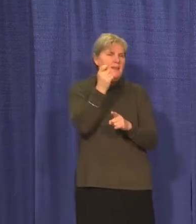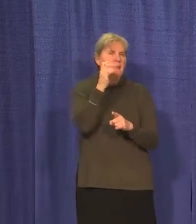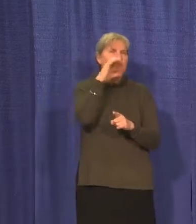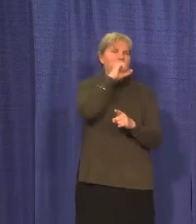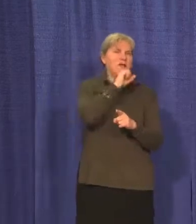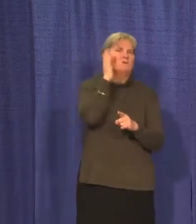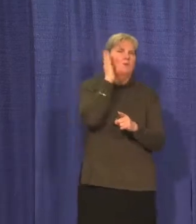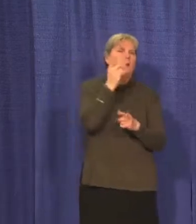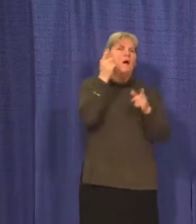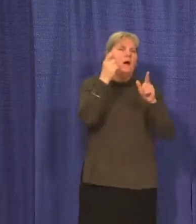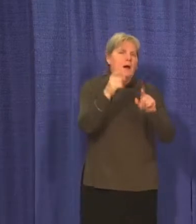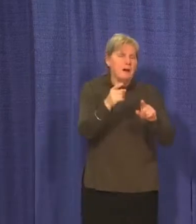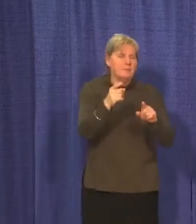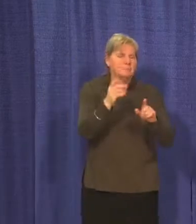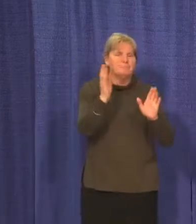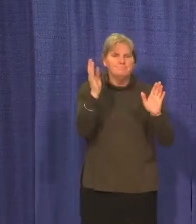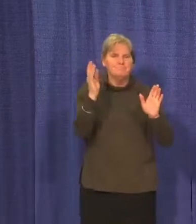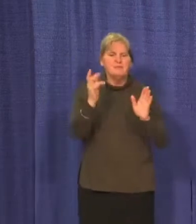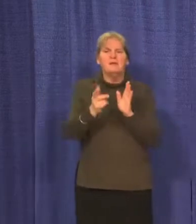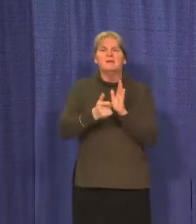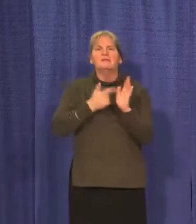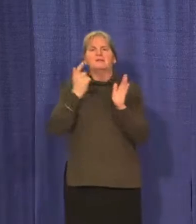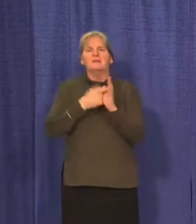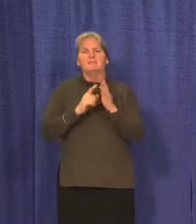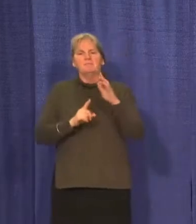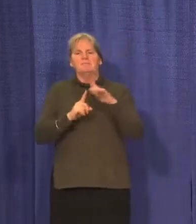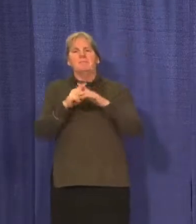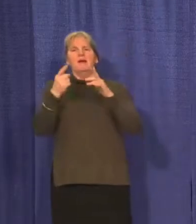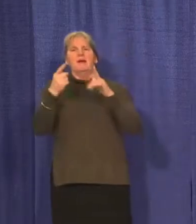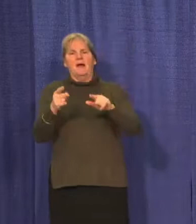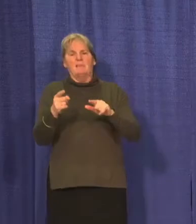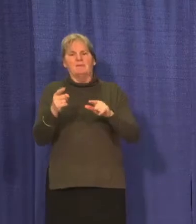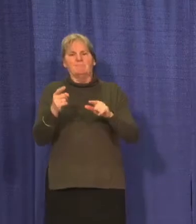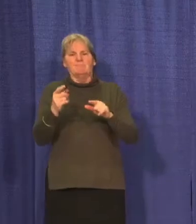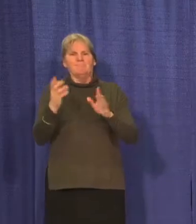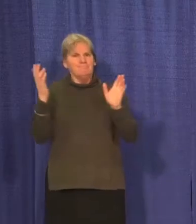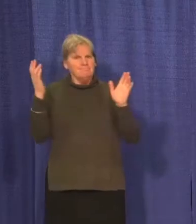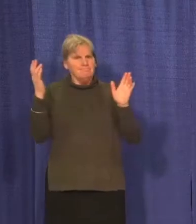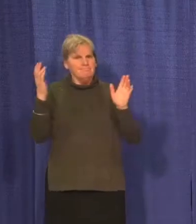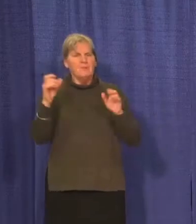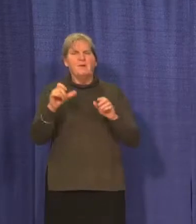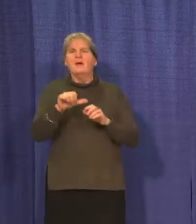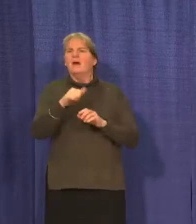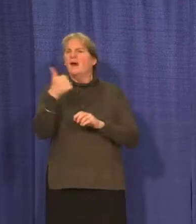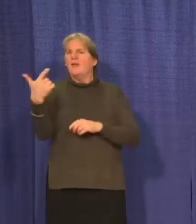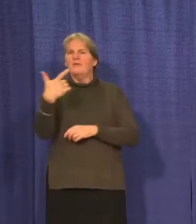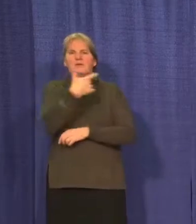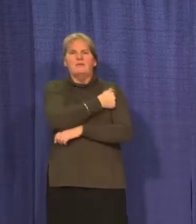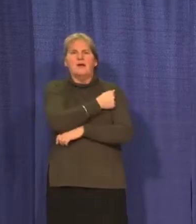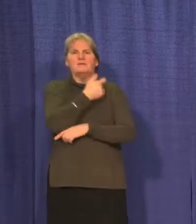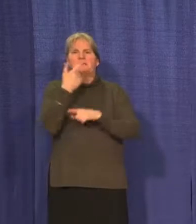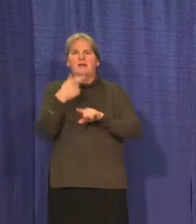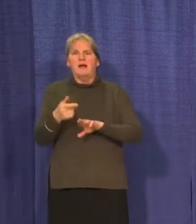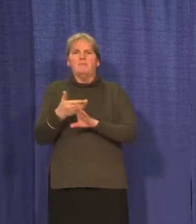So just to recognize that sometimes, something happens. There is a disruption. We have seen this with other